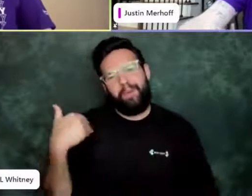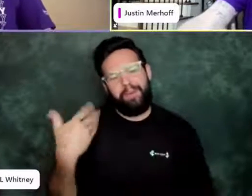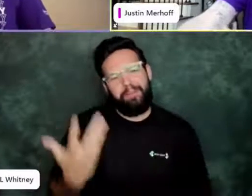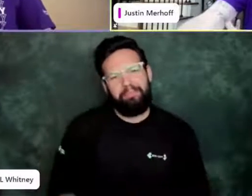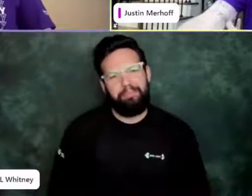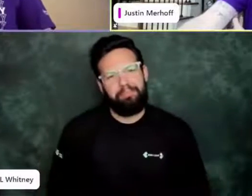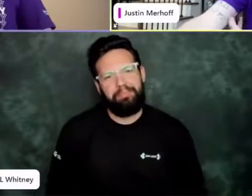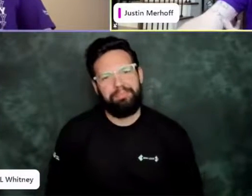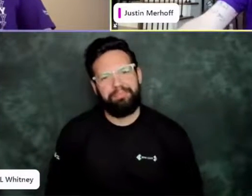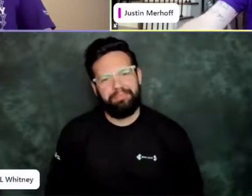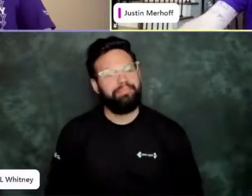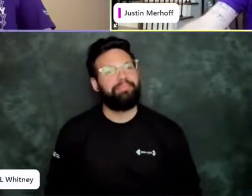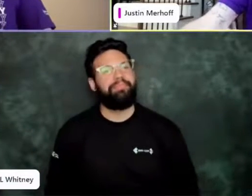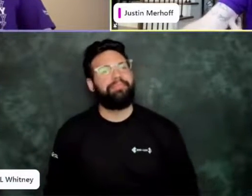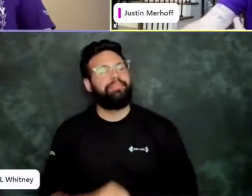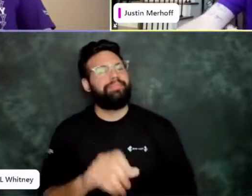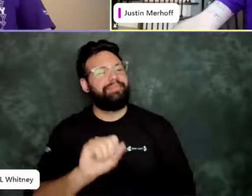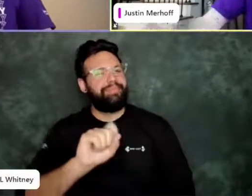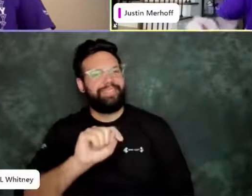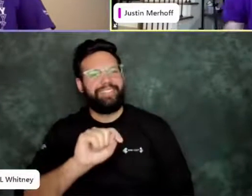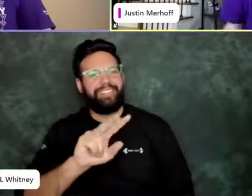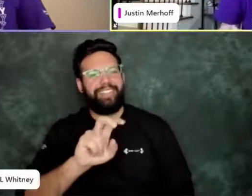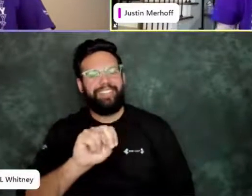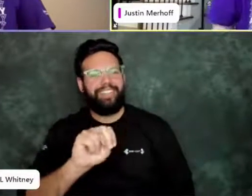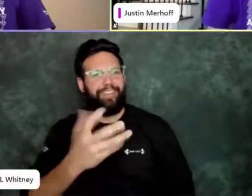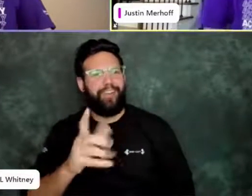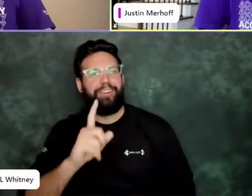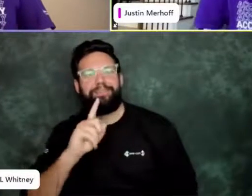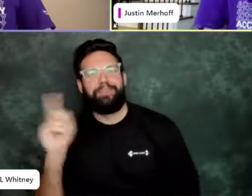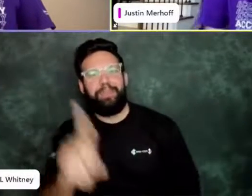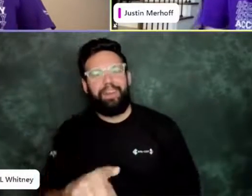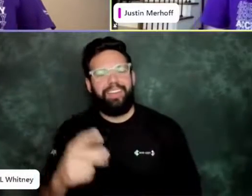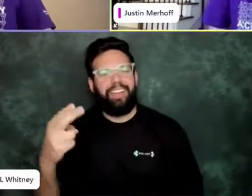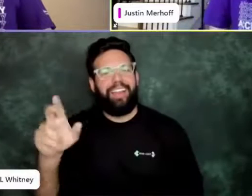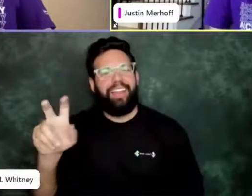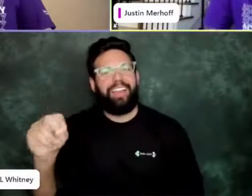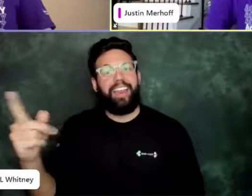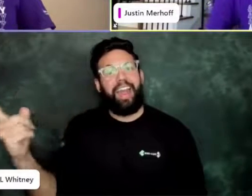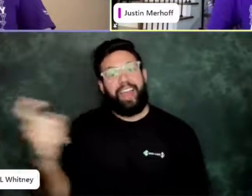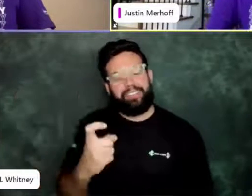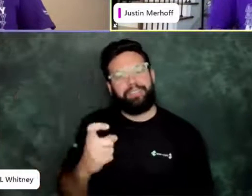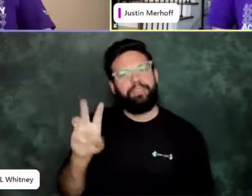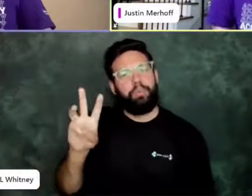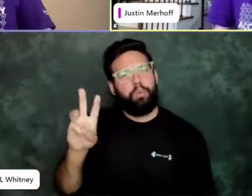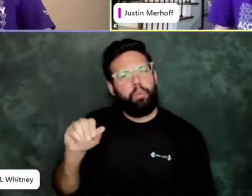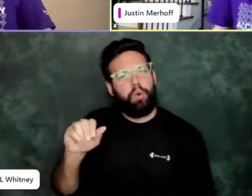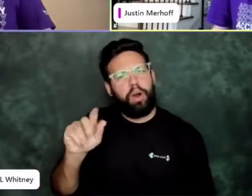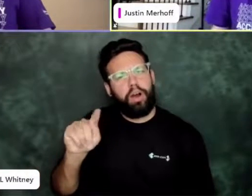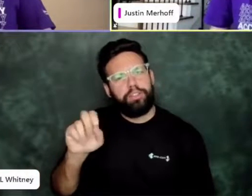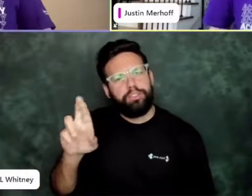And Stephen got to it. Helen asked, "Does the Watcher API require us to add specific Deque domains